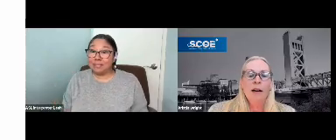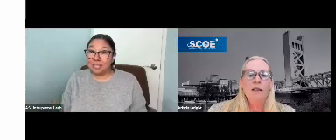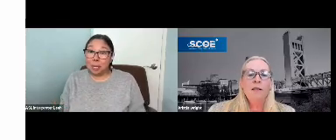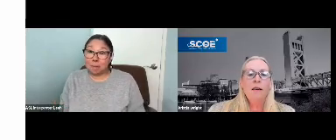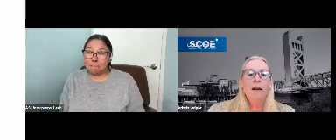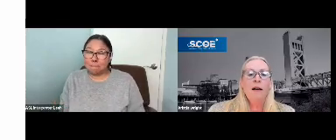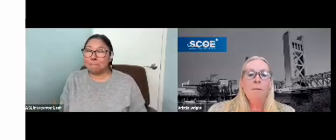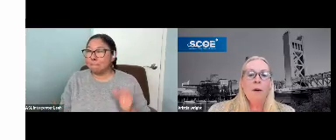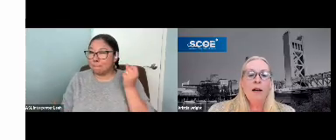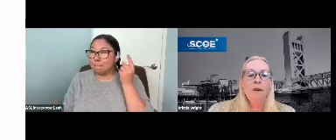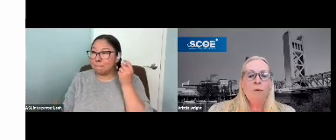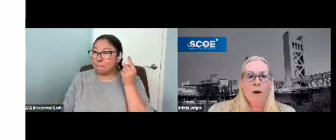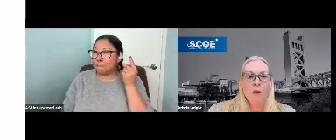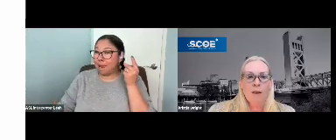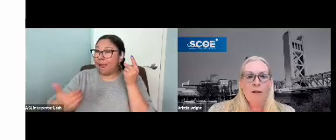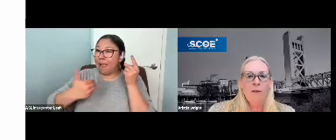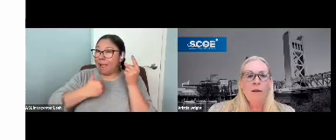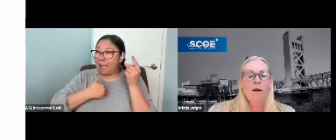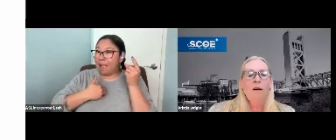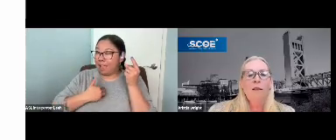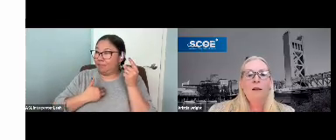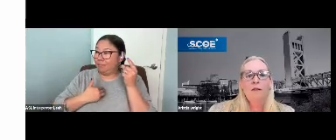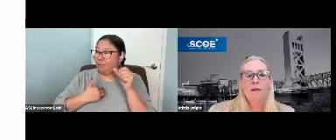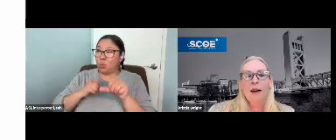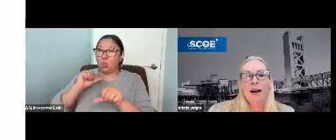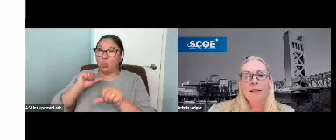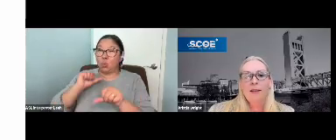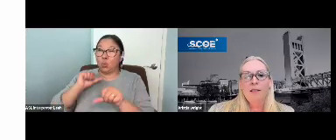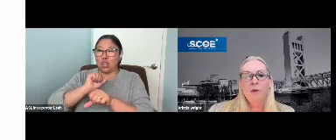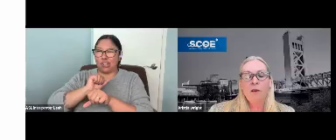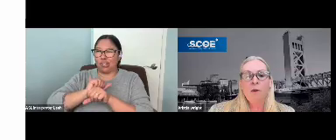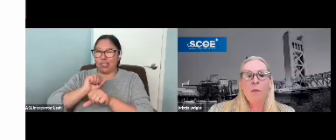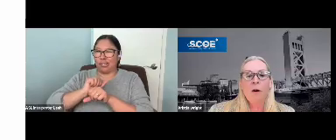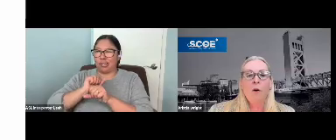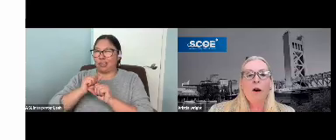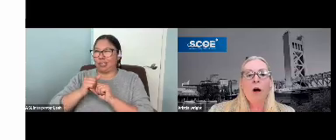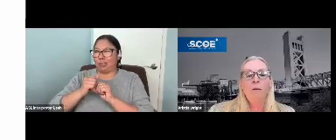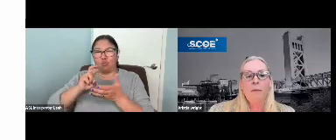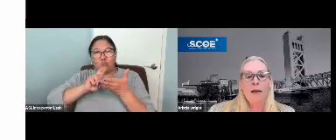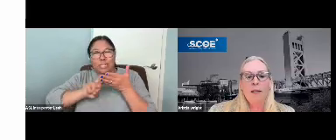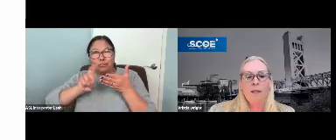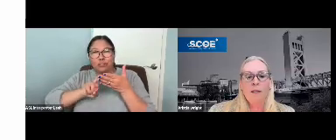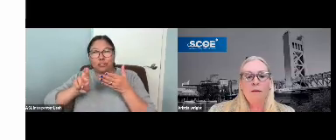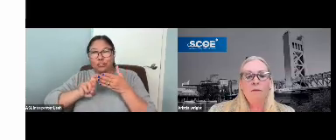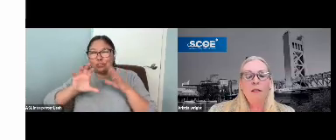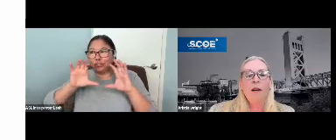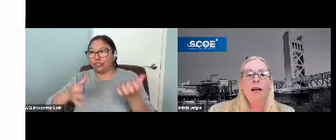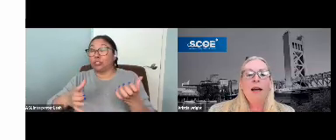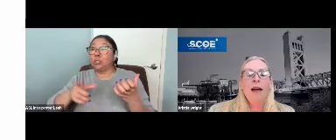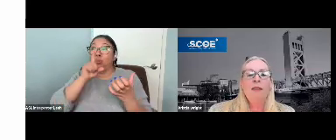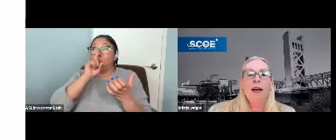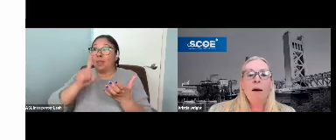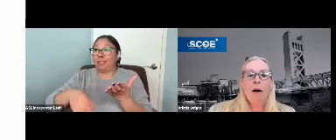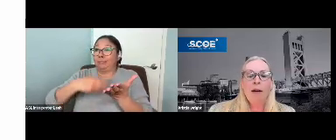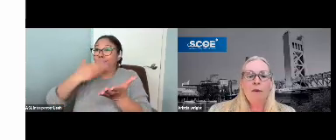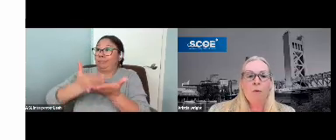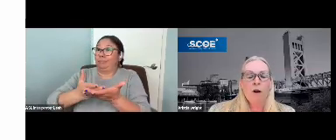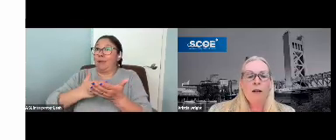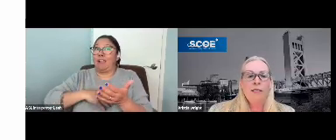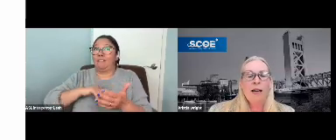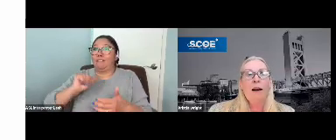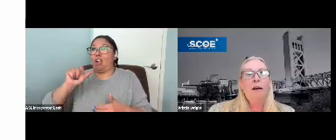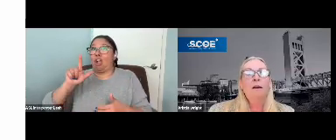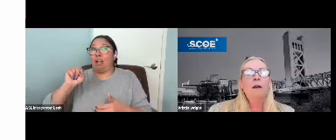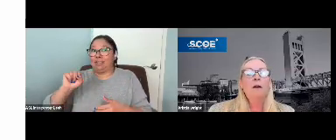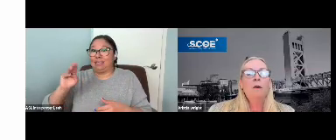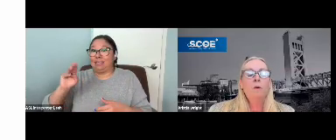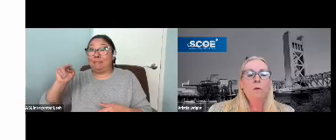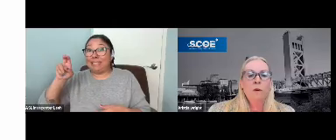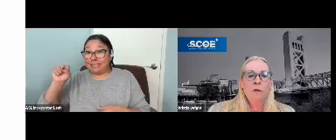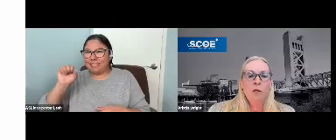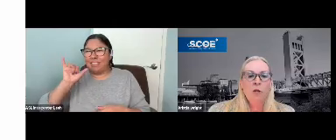There is a body of work called inclusive access to a diploma or alt means and that body of work said